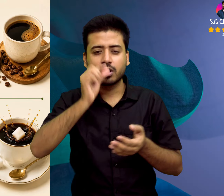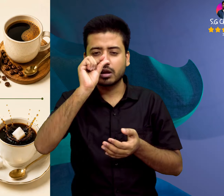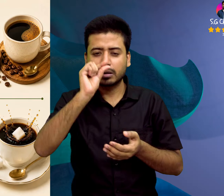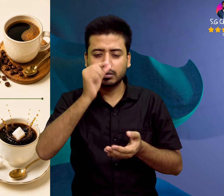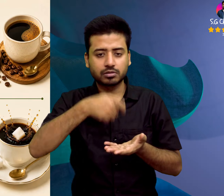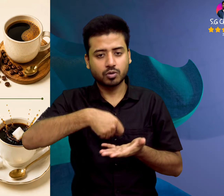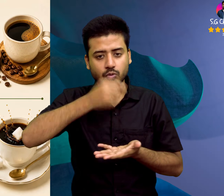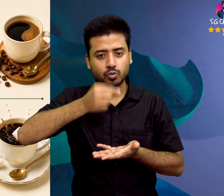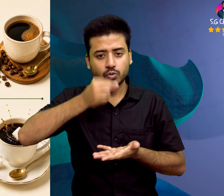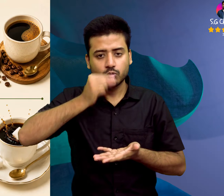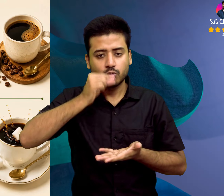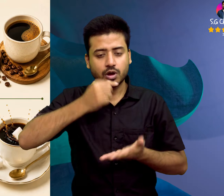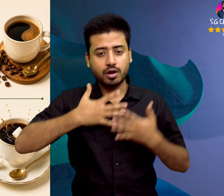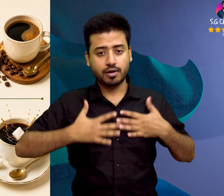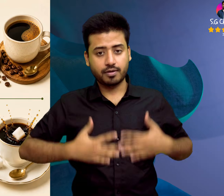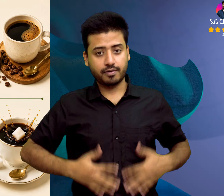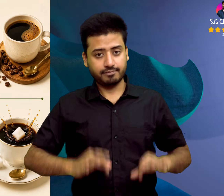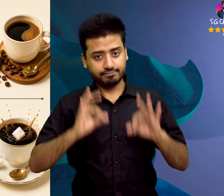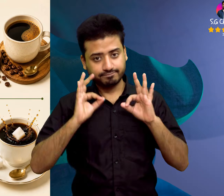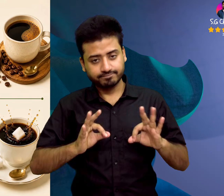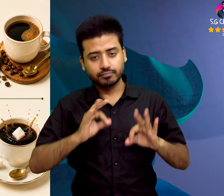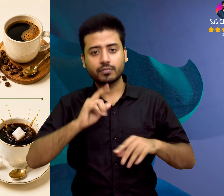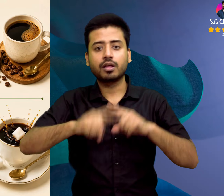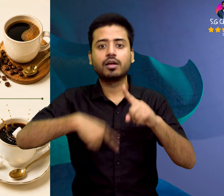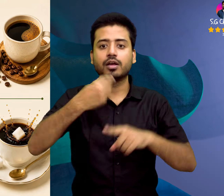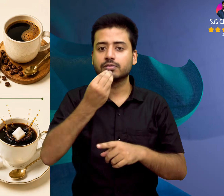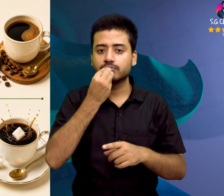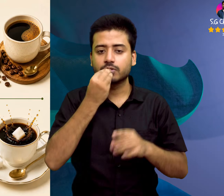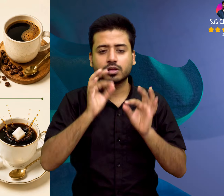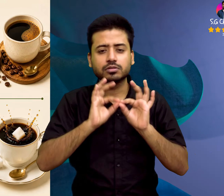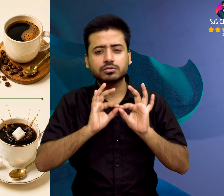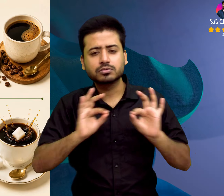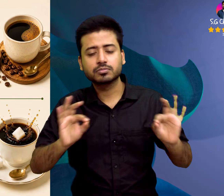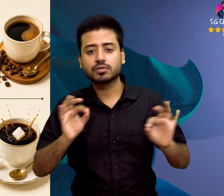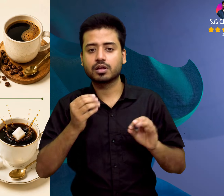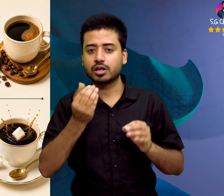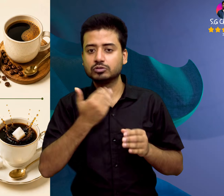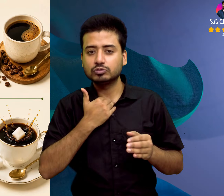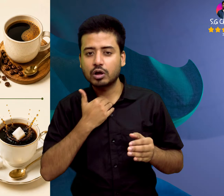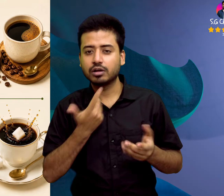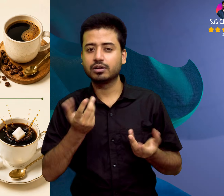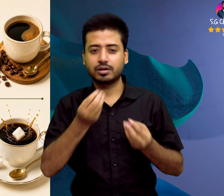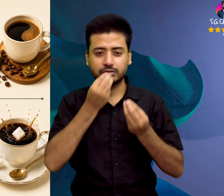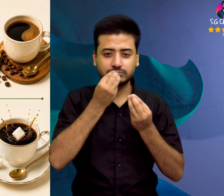to digest while retaining the potato's natural potassium and vitamin C content. If you allow the